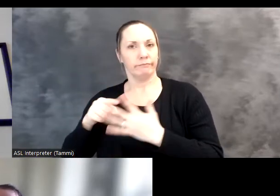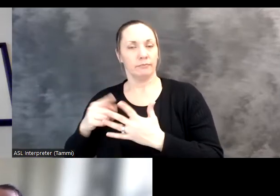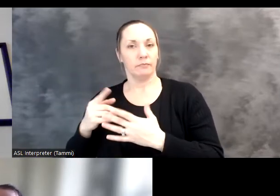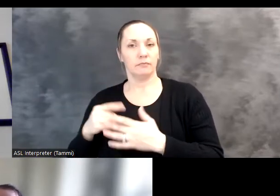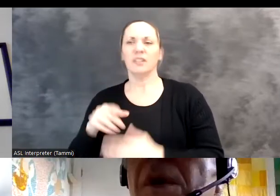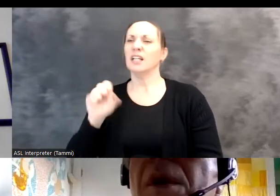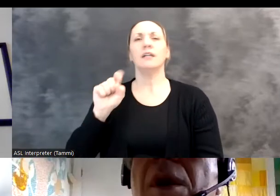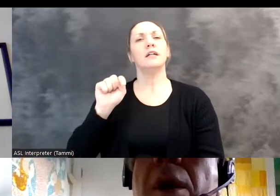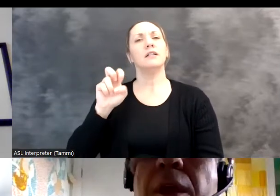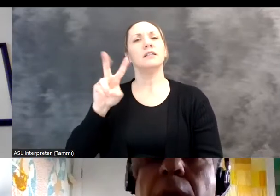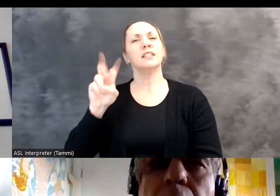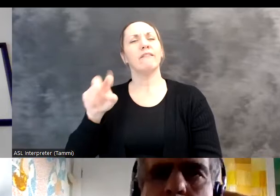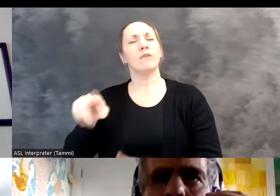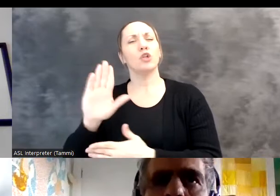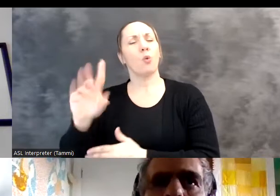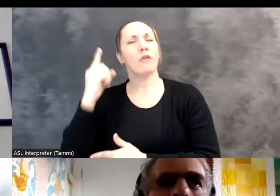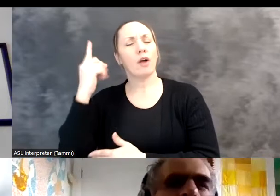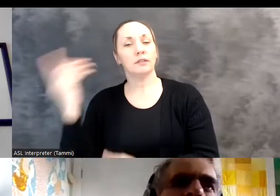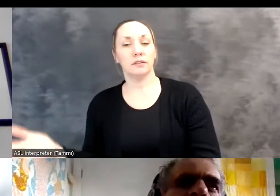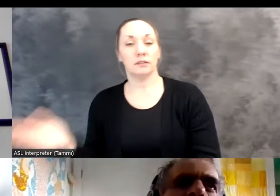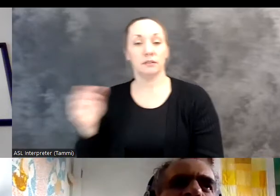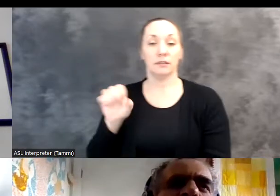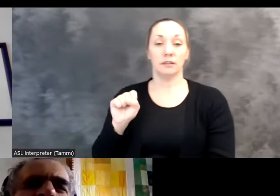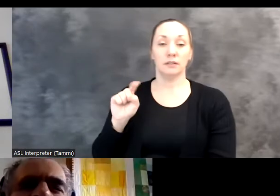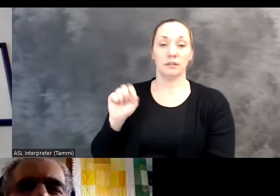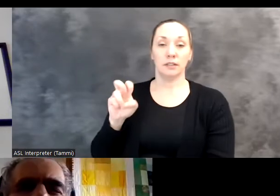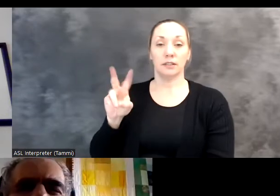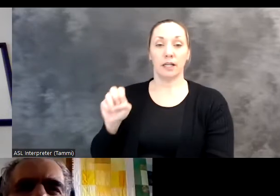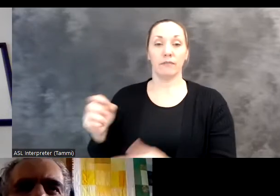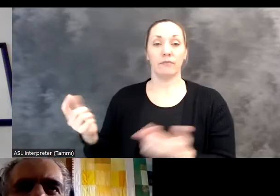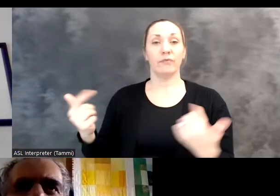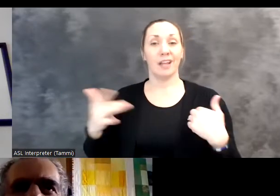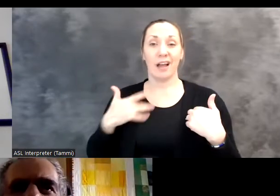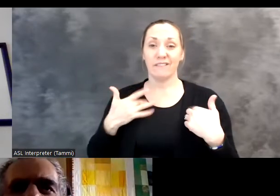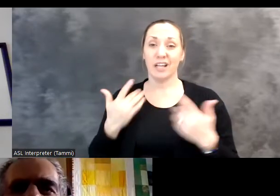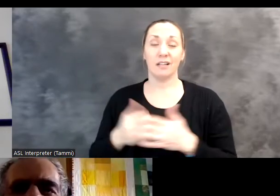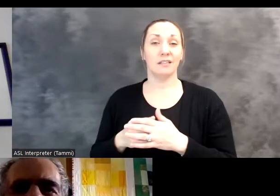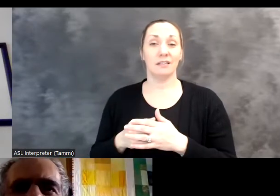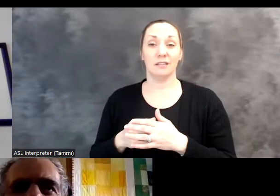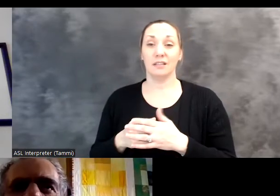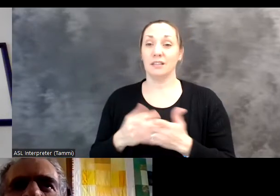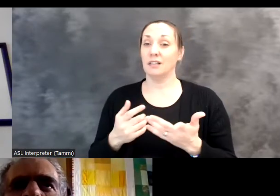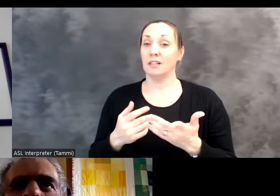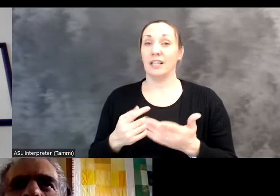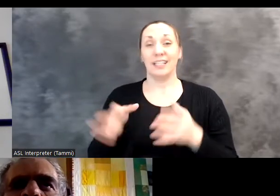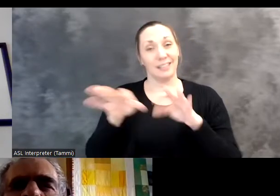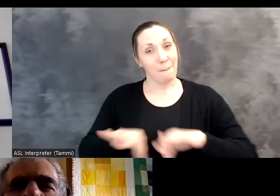scientists, engineers to what's happening, how we're experiencing things. Steve, what do you think